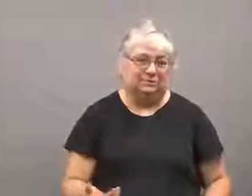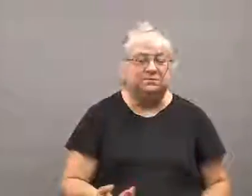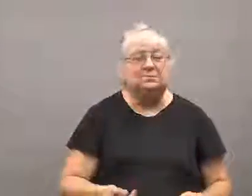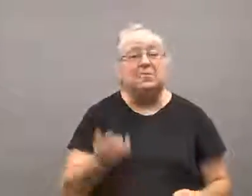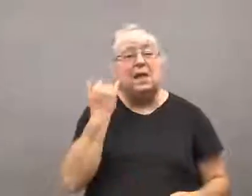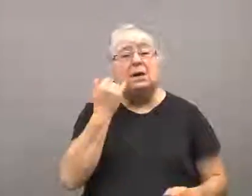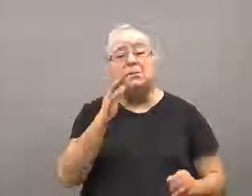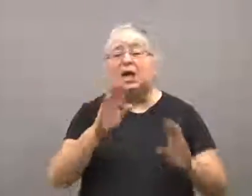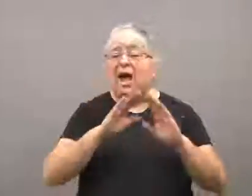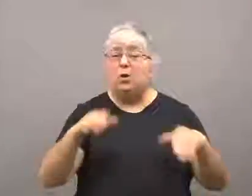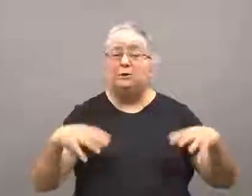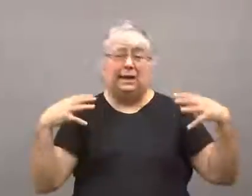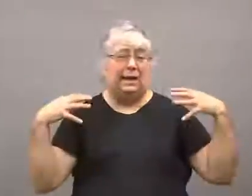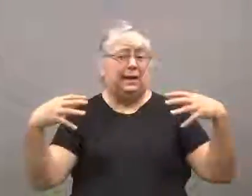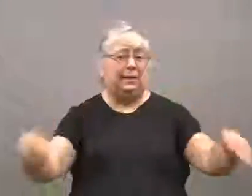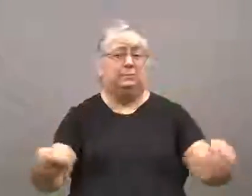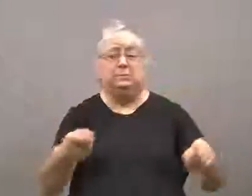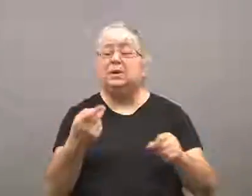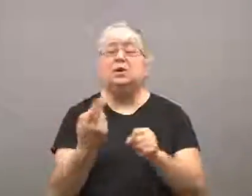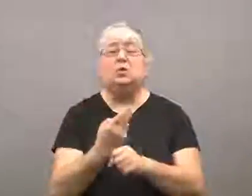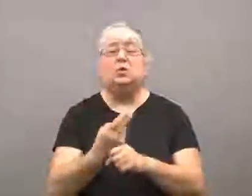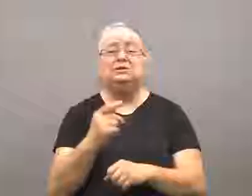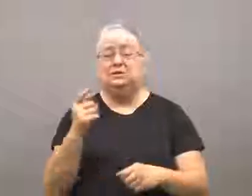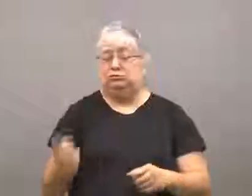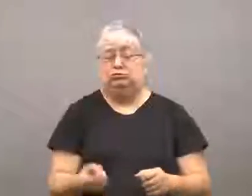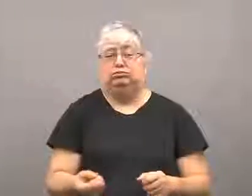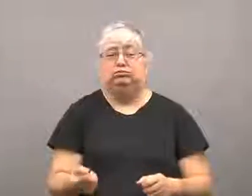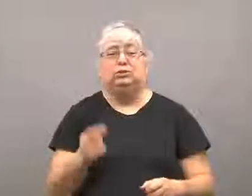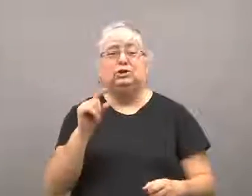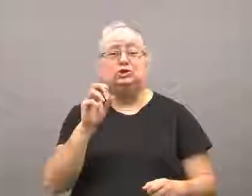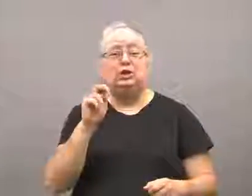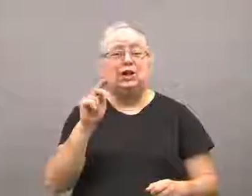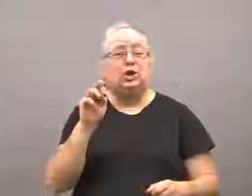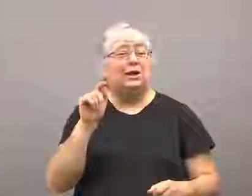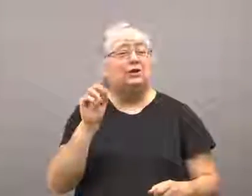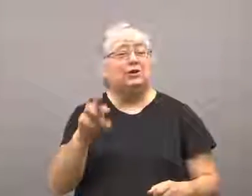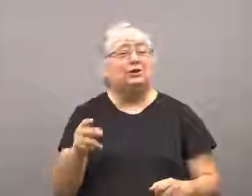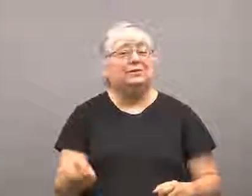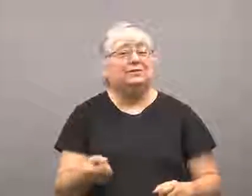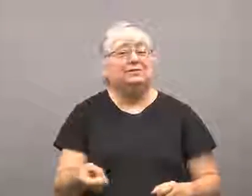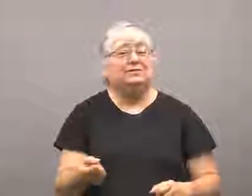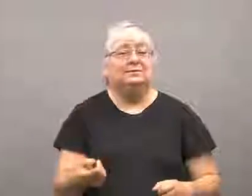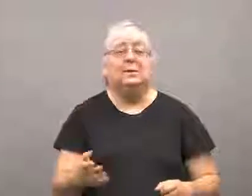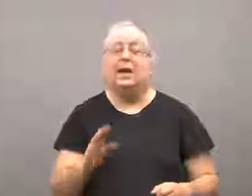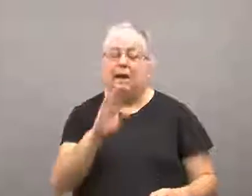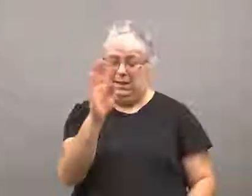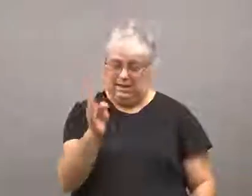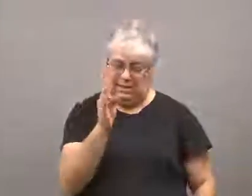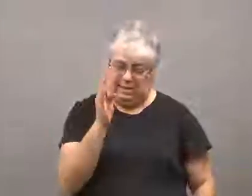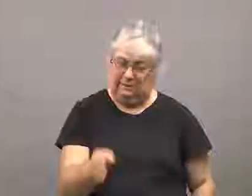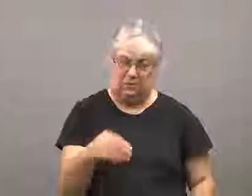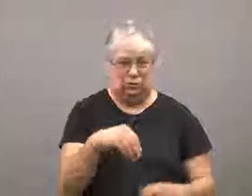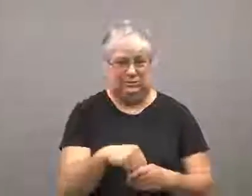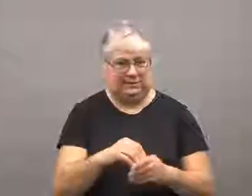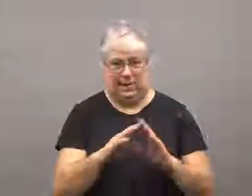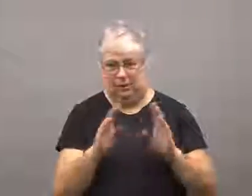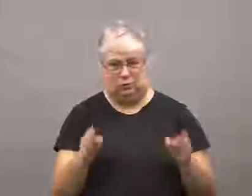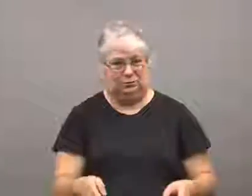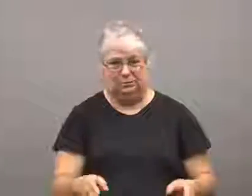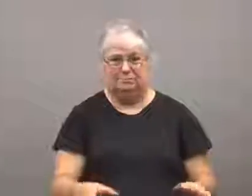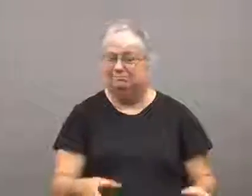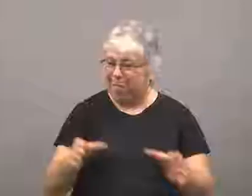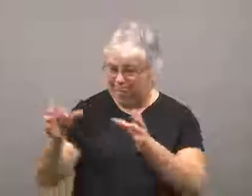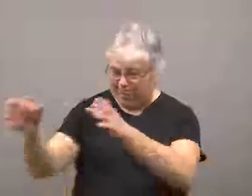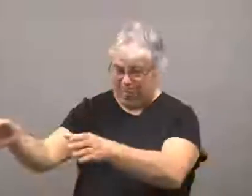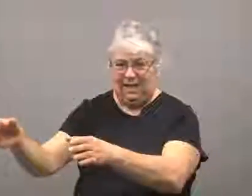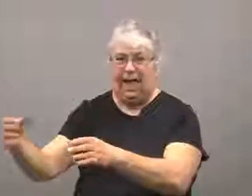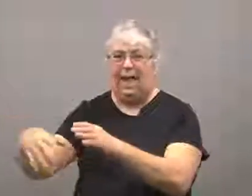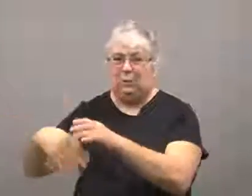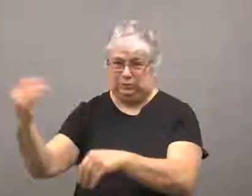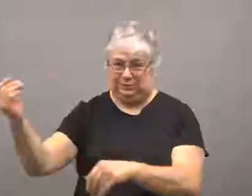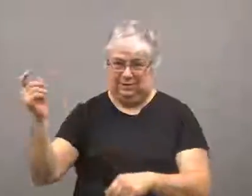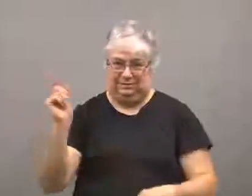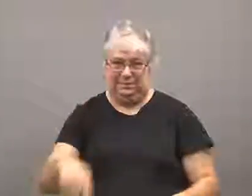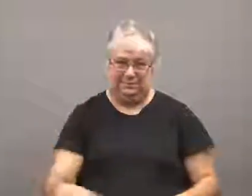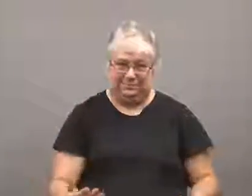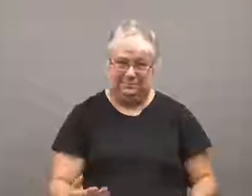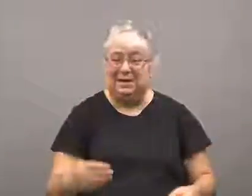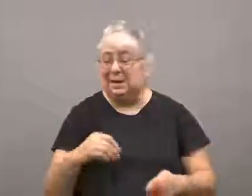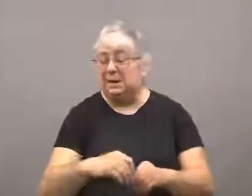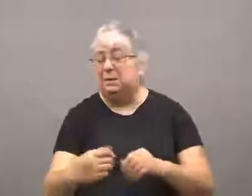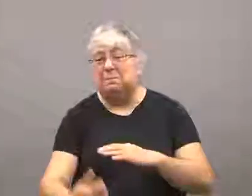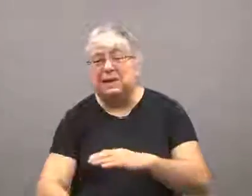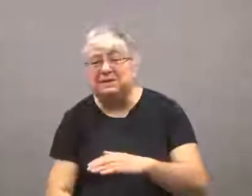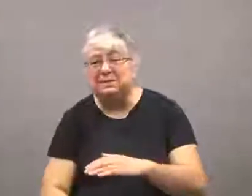If your power is out, and you have a generator,